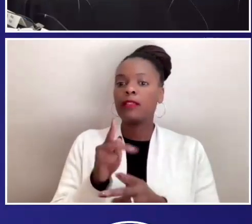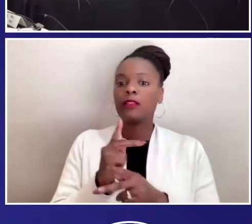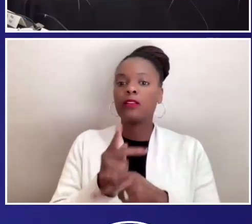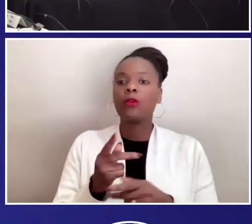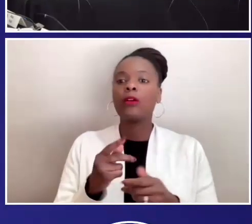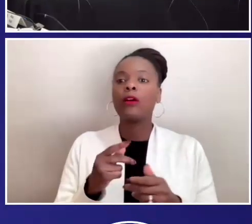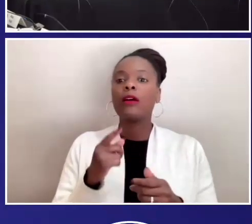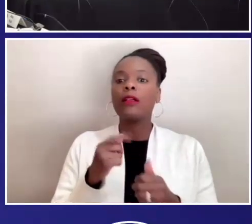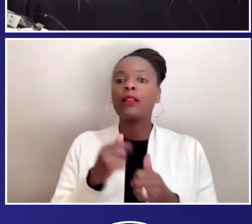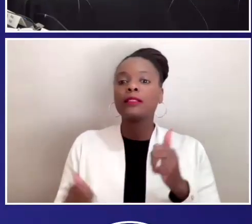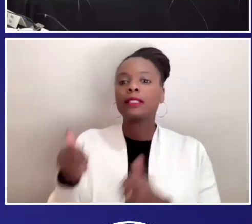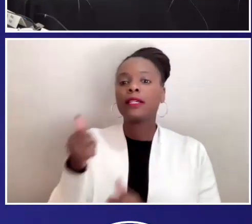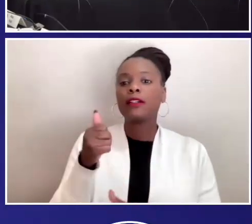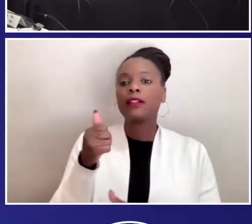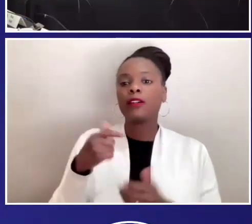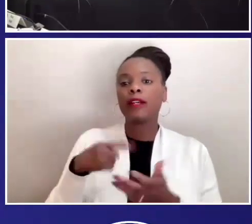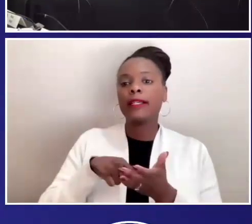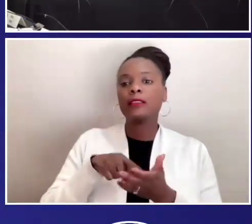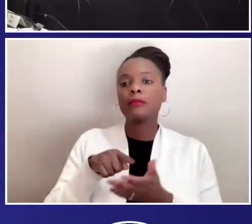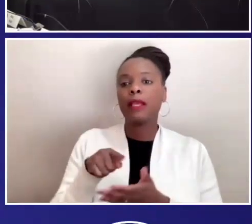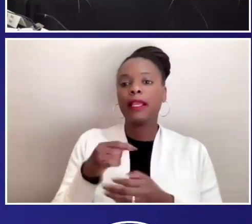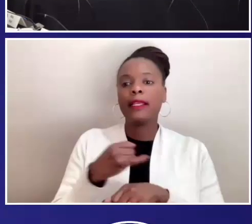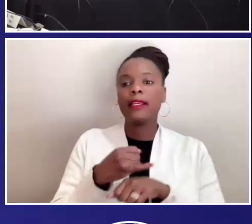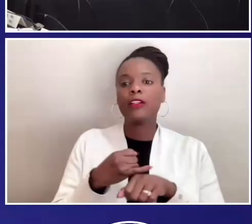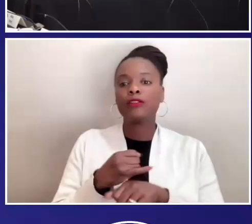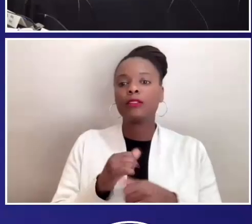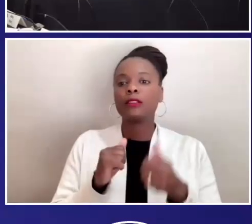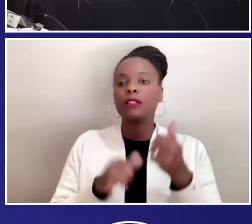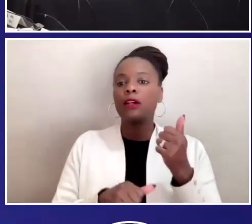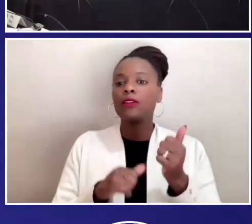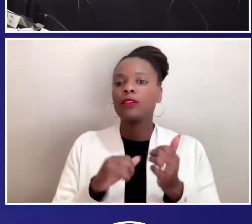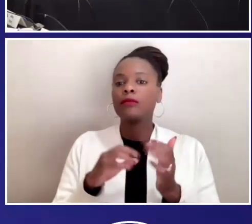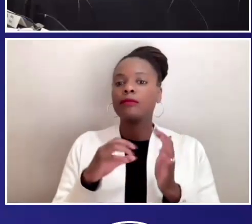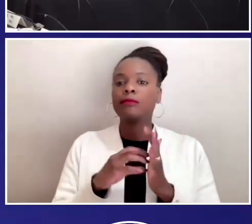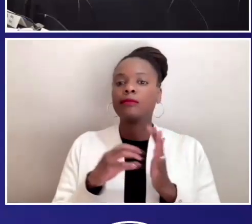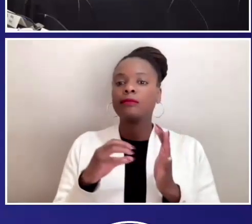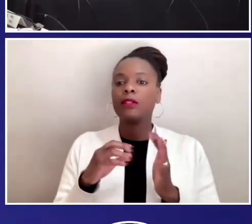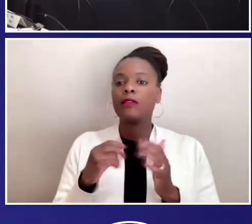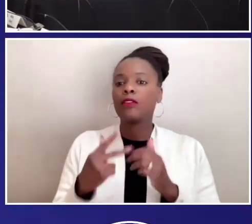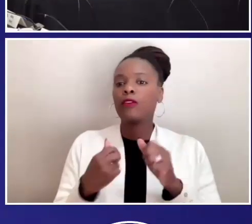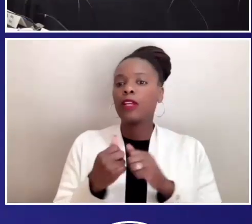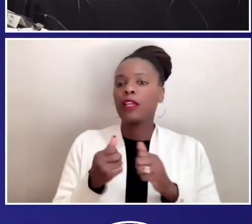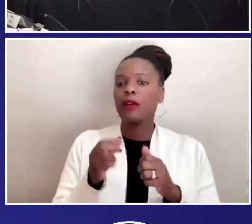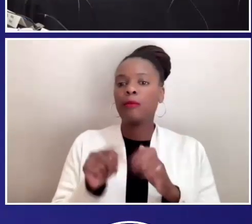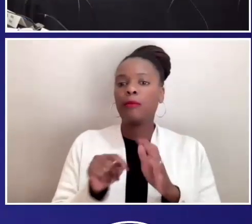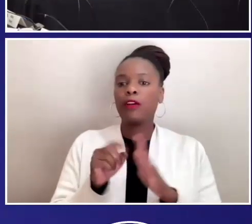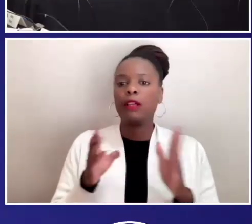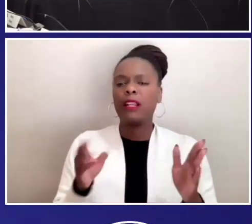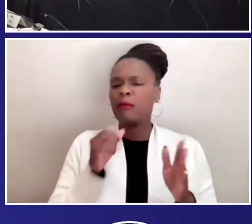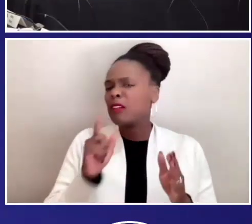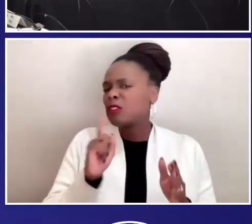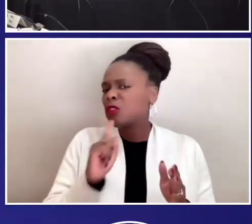period during which the borrower receives an economic hardship deferment. I don't know if it provides any clarity, but because it referenced it, I wanted to